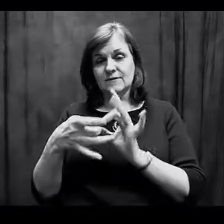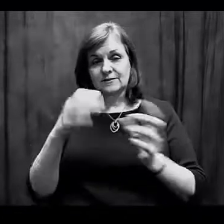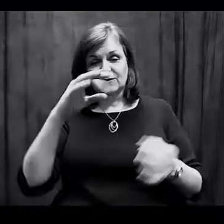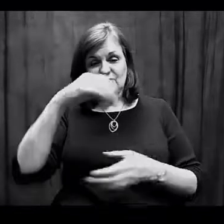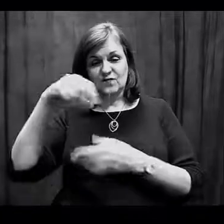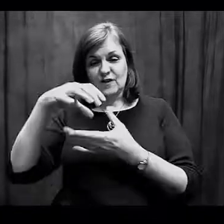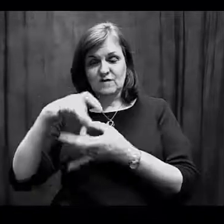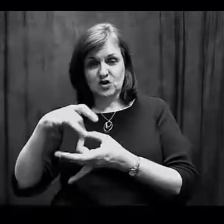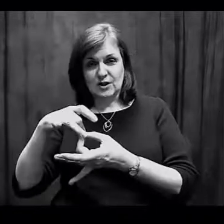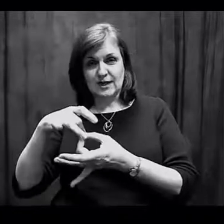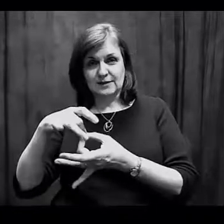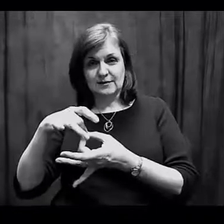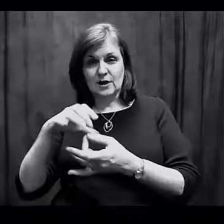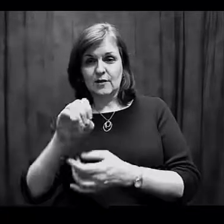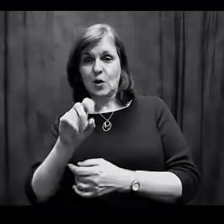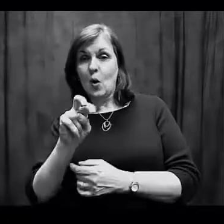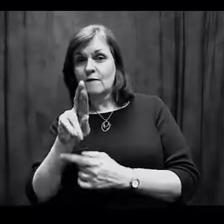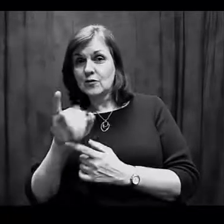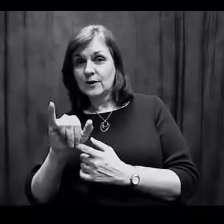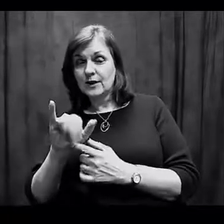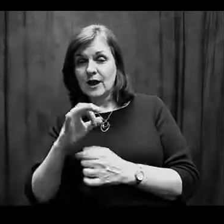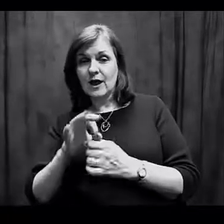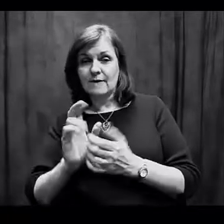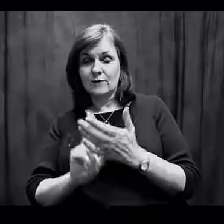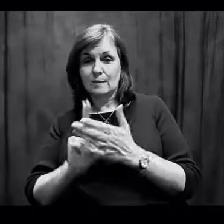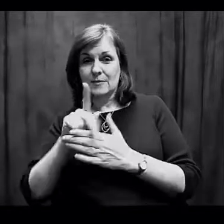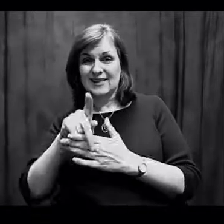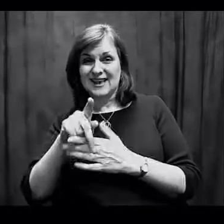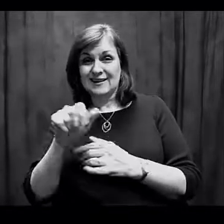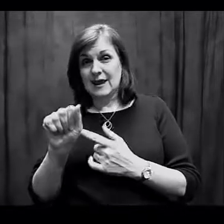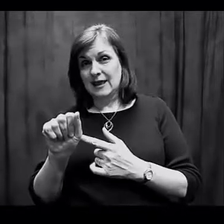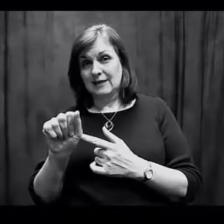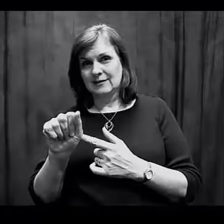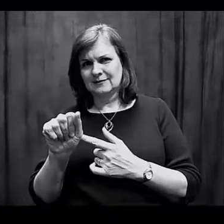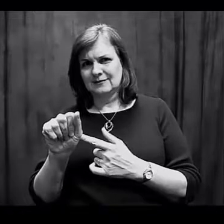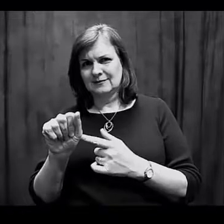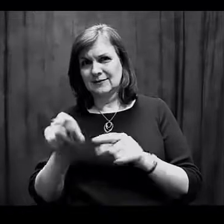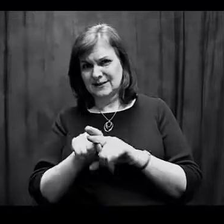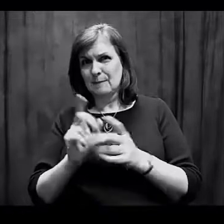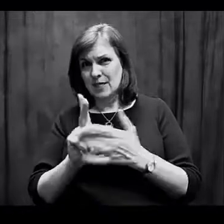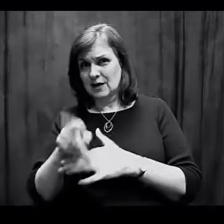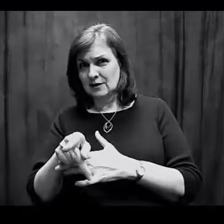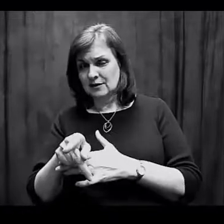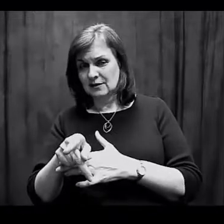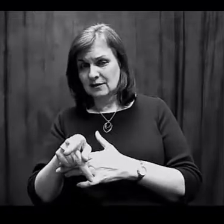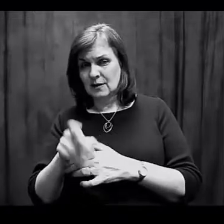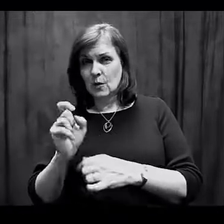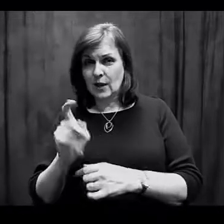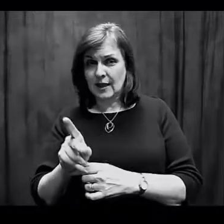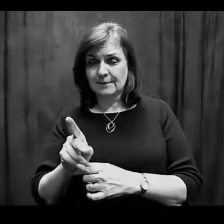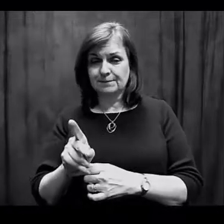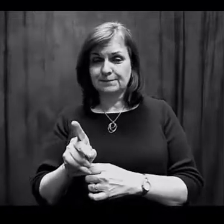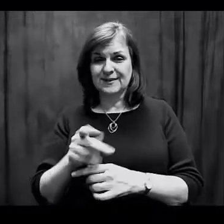to fertilize the ovary of pea plant a